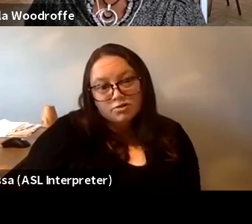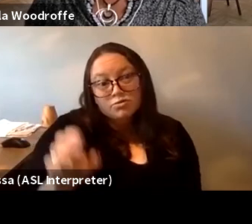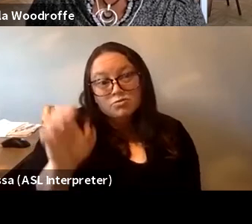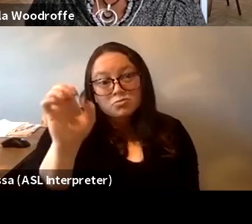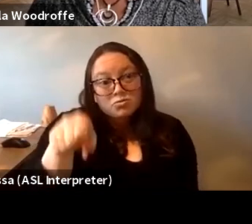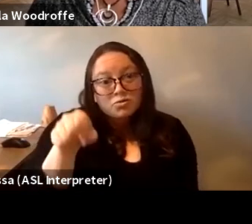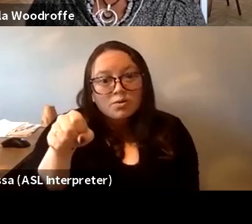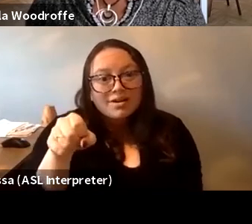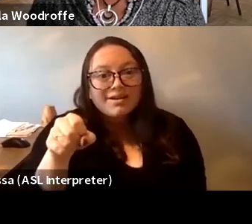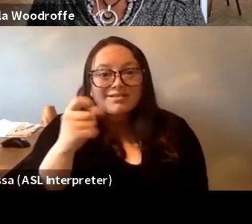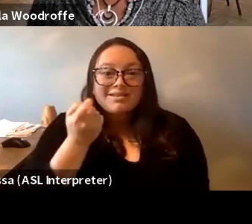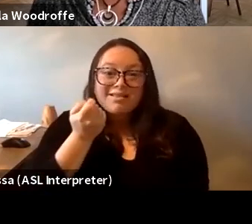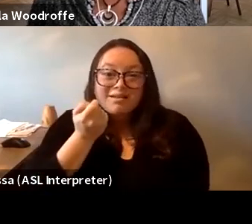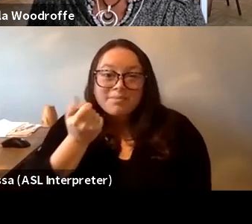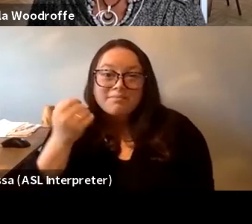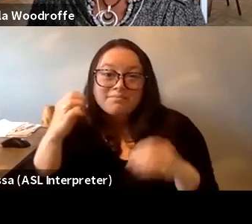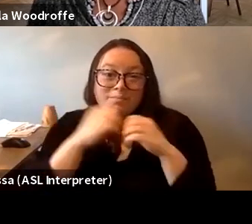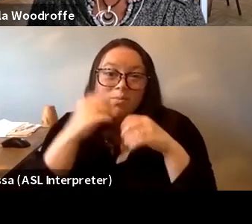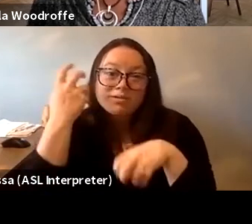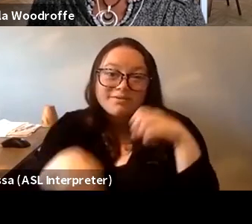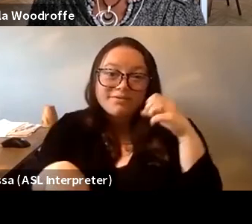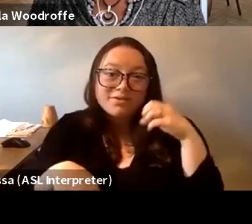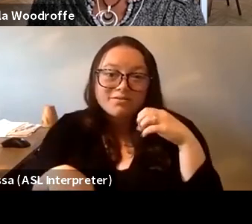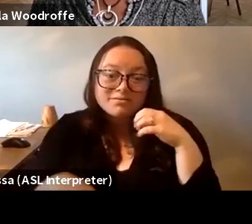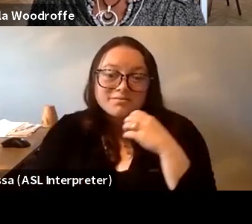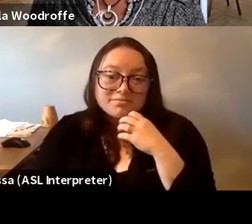difficult, but again, worth it. In the end, I think